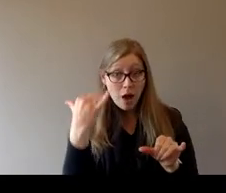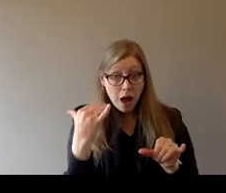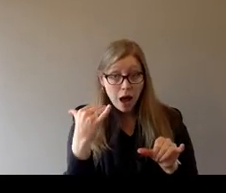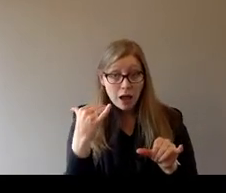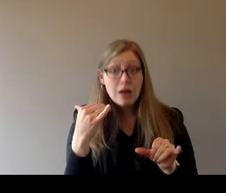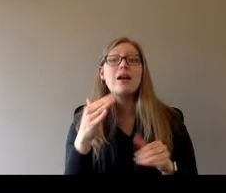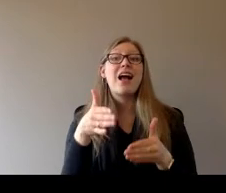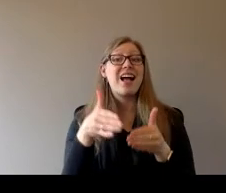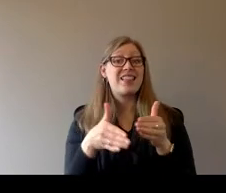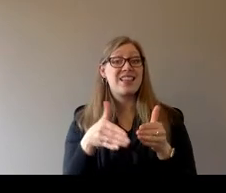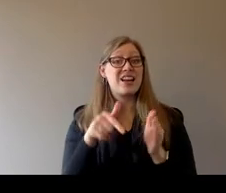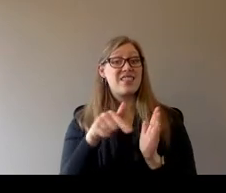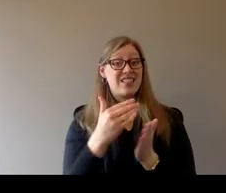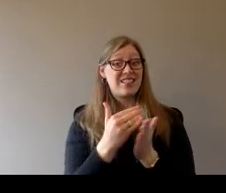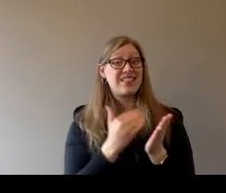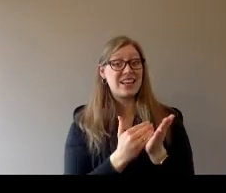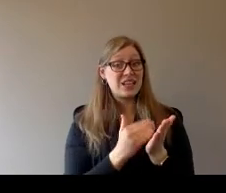at the end of this and these notes will come in handy.